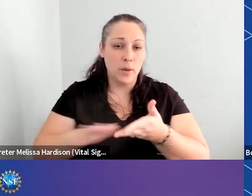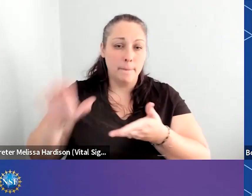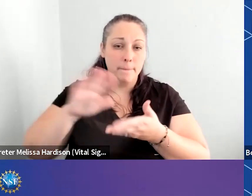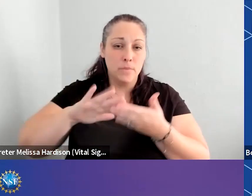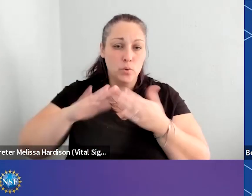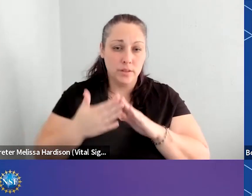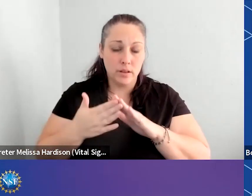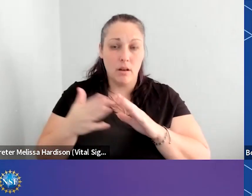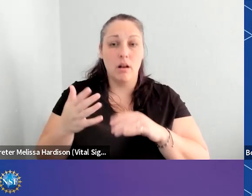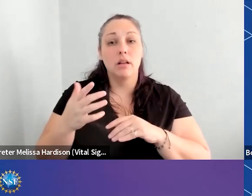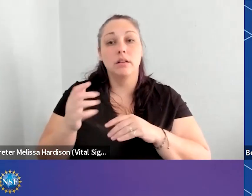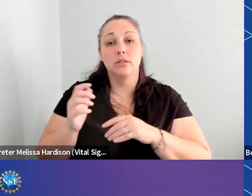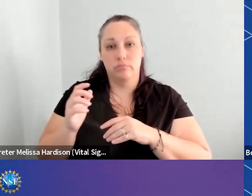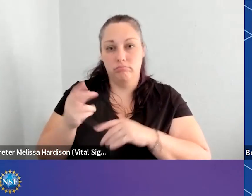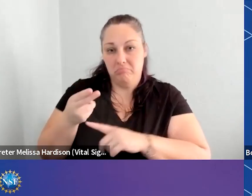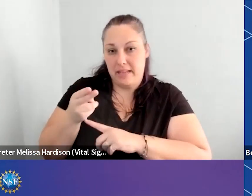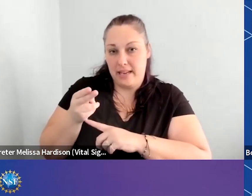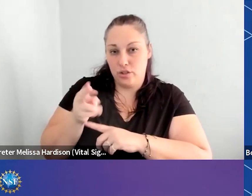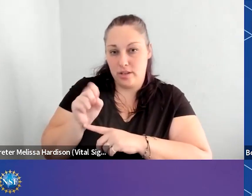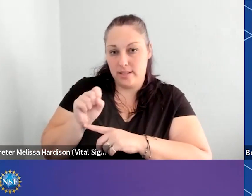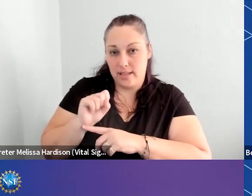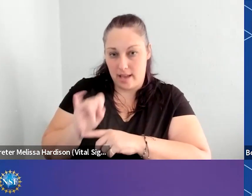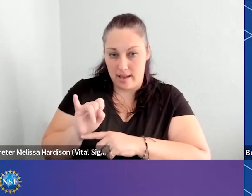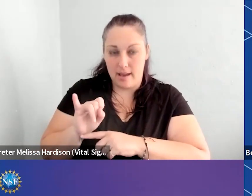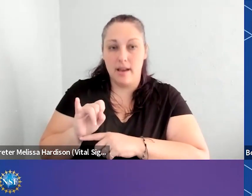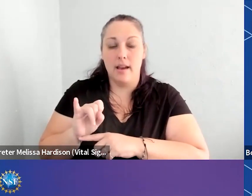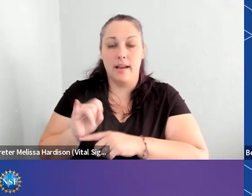for students moving into STEM majors at their institution.